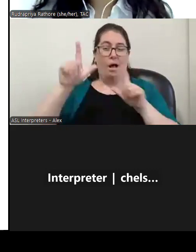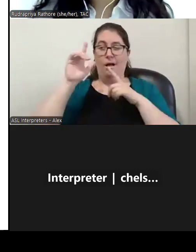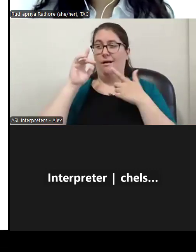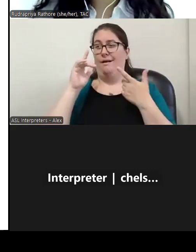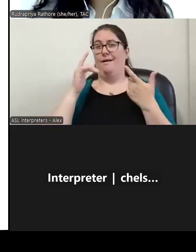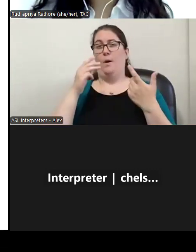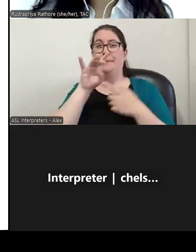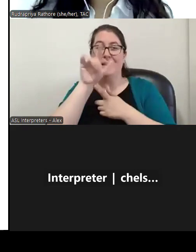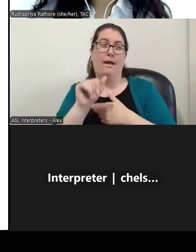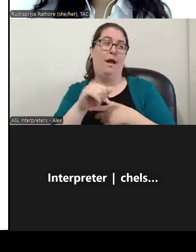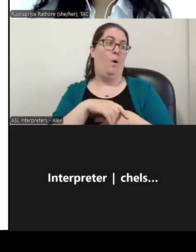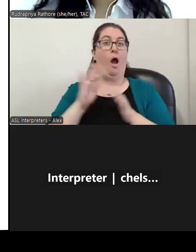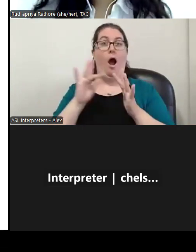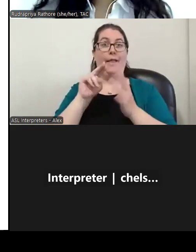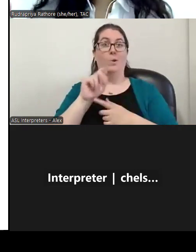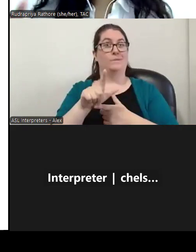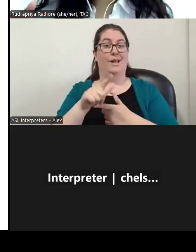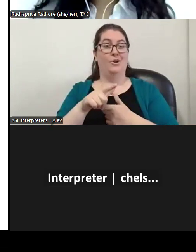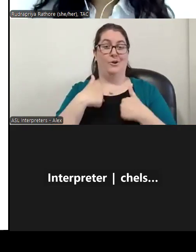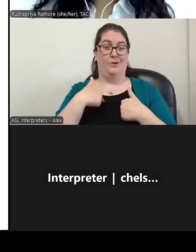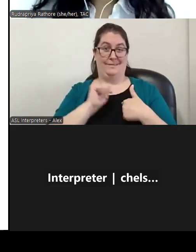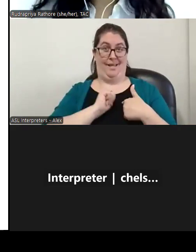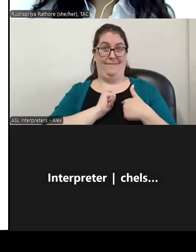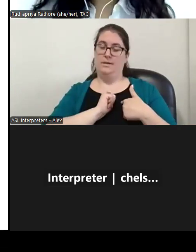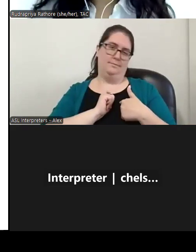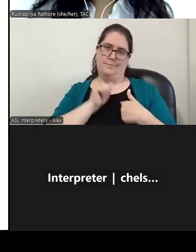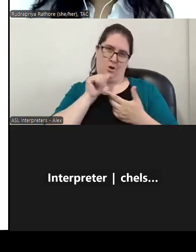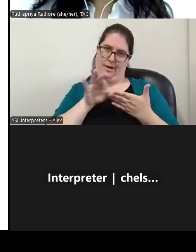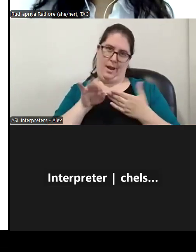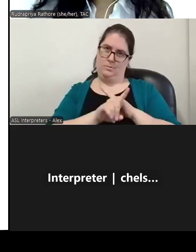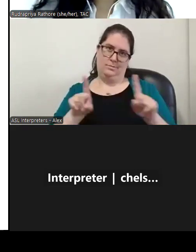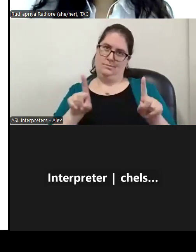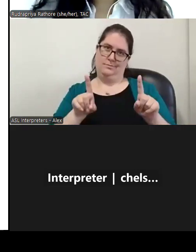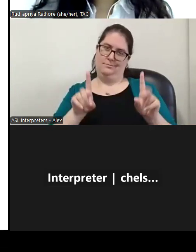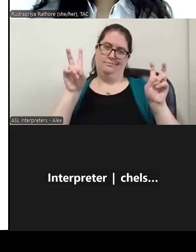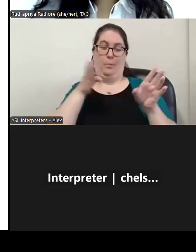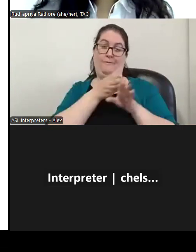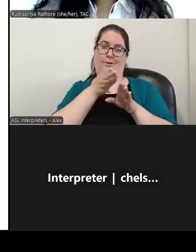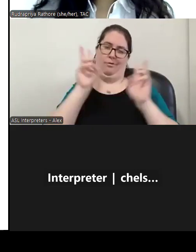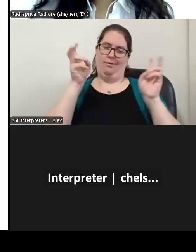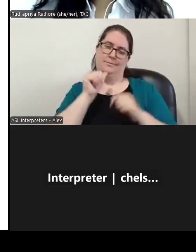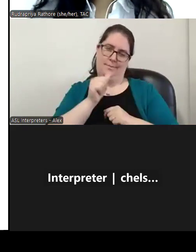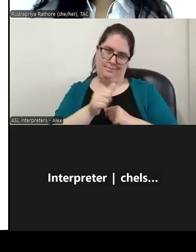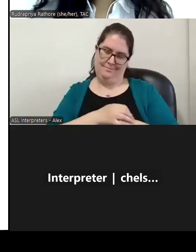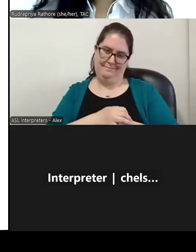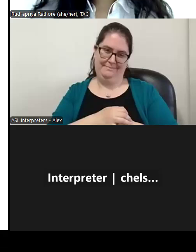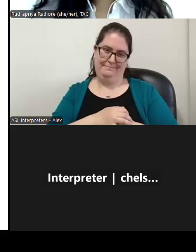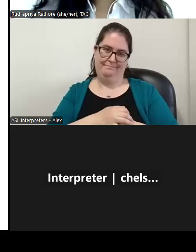online newsletter for example those do not count as professional publications the next thing is